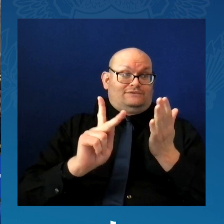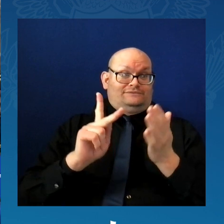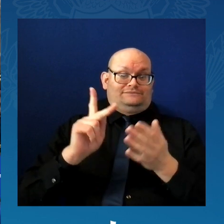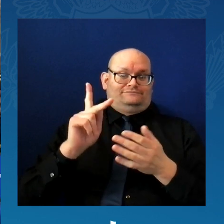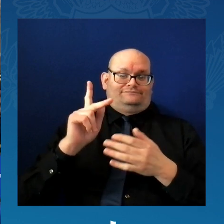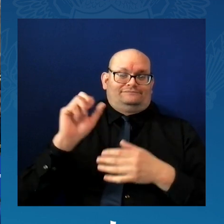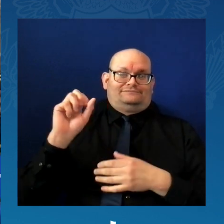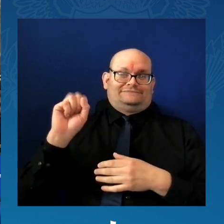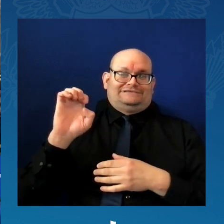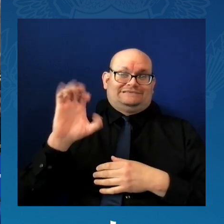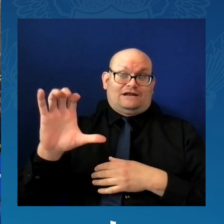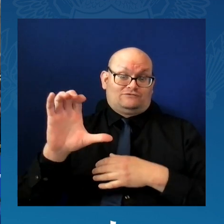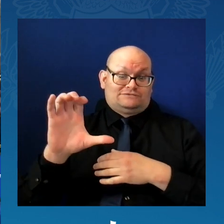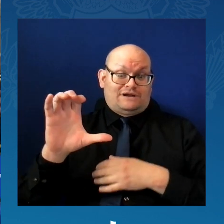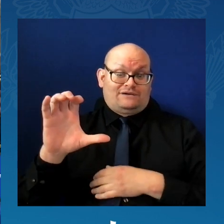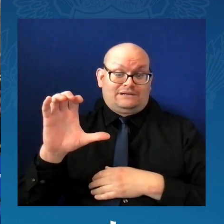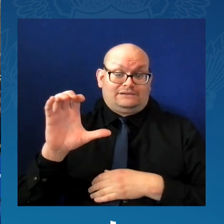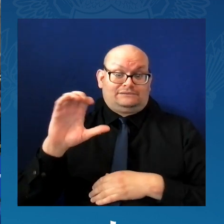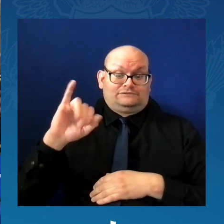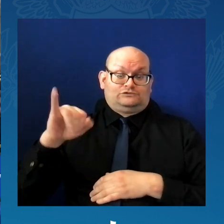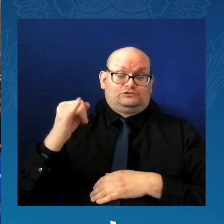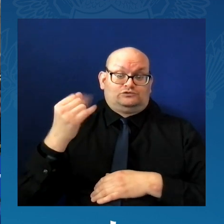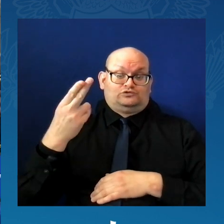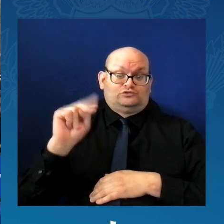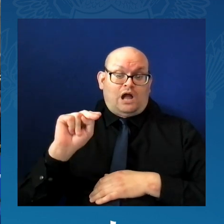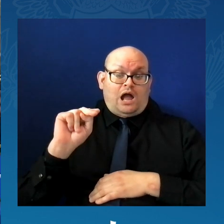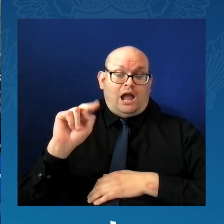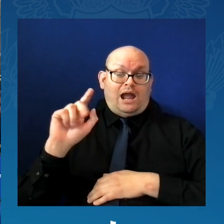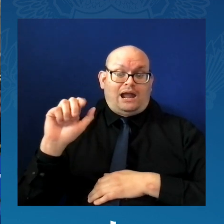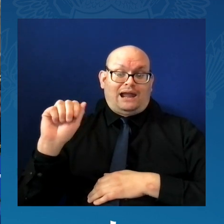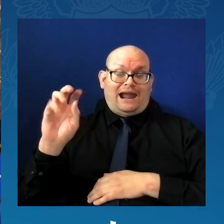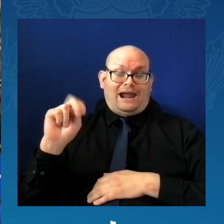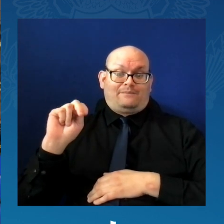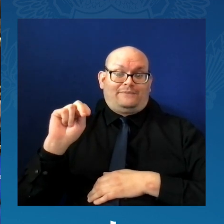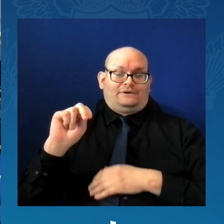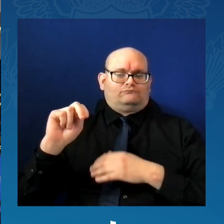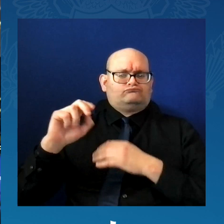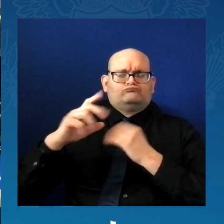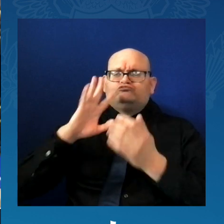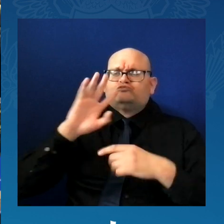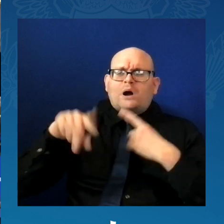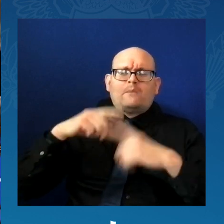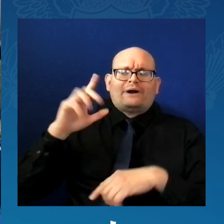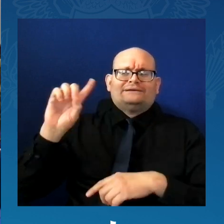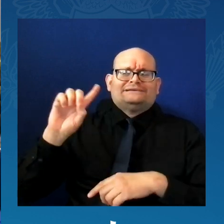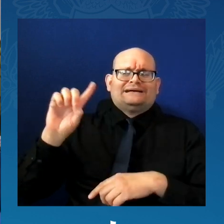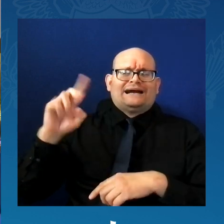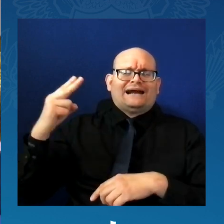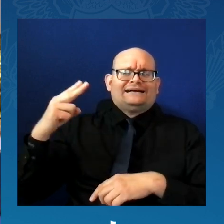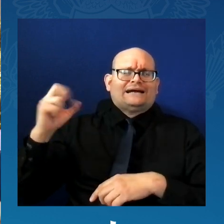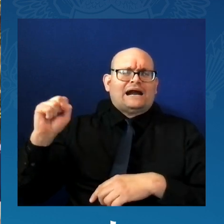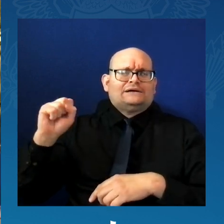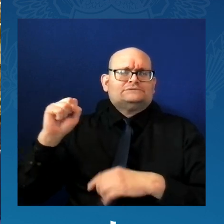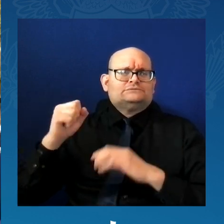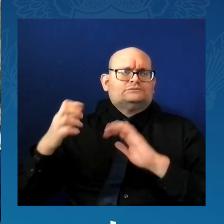is partnering with the space industry in this regard? Deputy Secretary Tien: Thank you very much, Madam Vice President. And thank you, Madam Vice President,